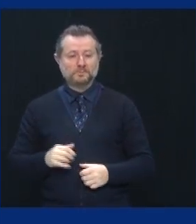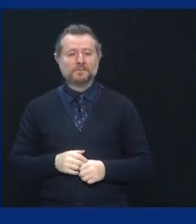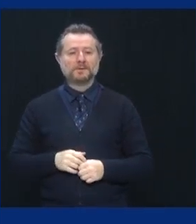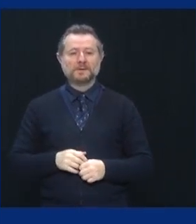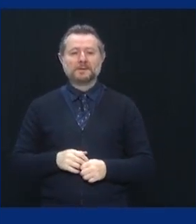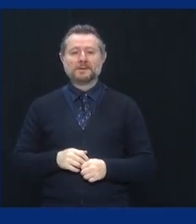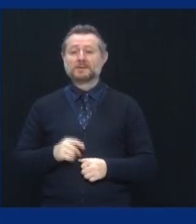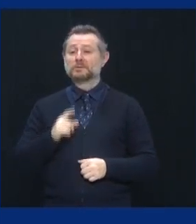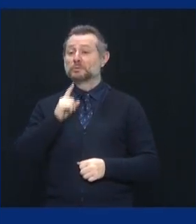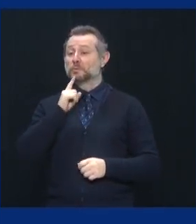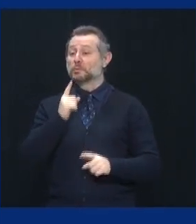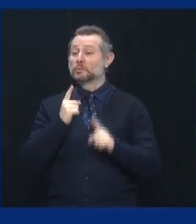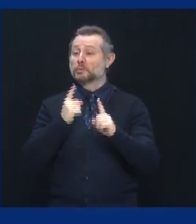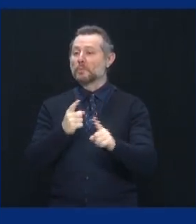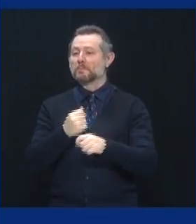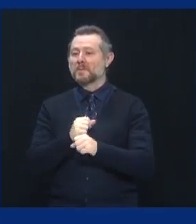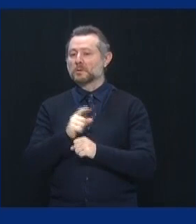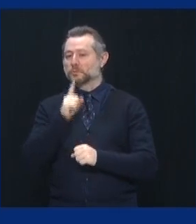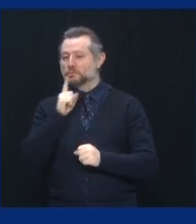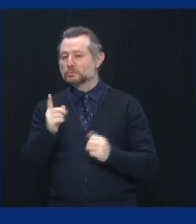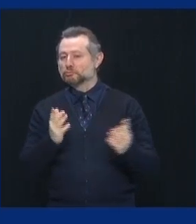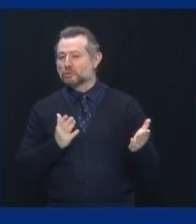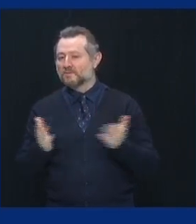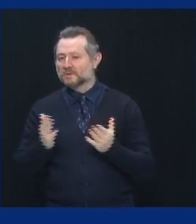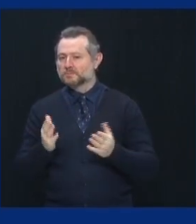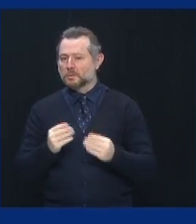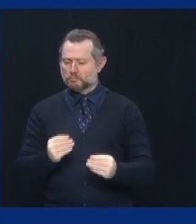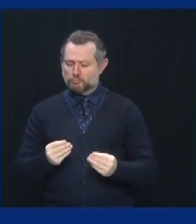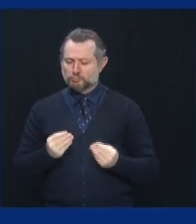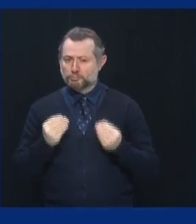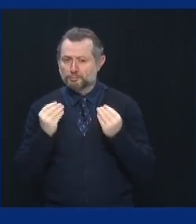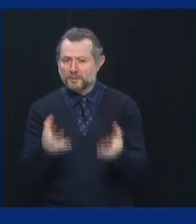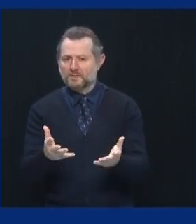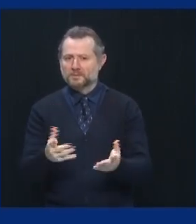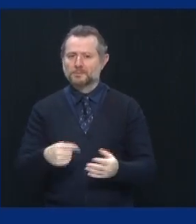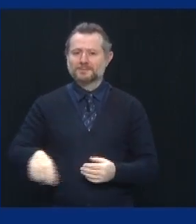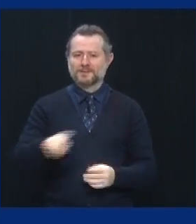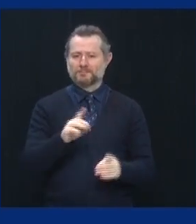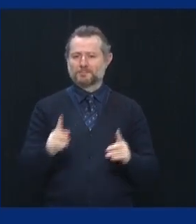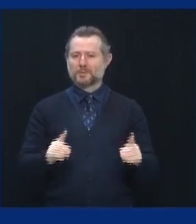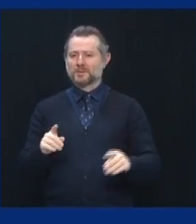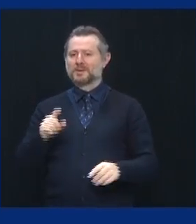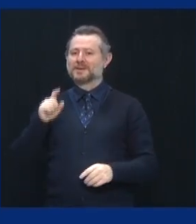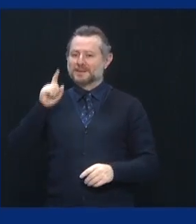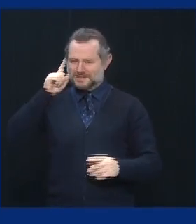THAT IS WHY THE GOVERNOR AND WE ARE HERE AT THIS NYCHA LOCATION